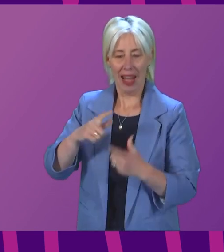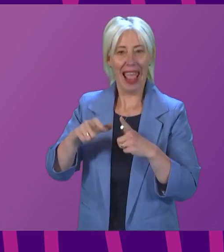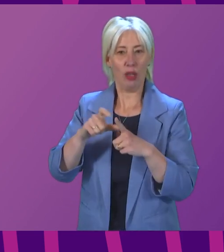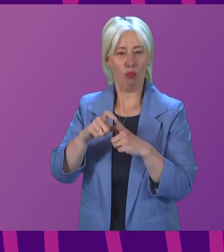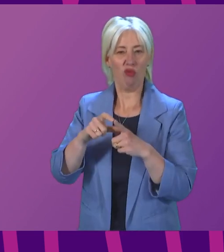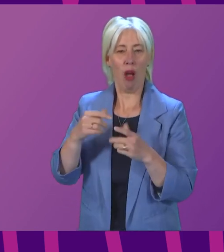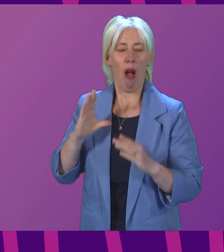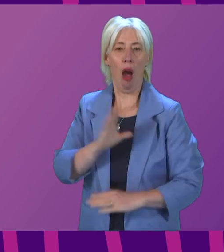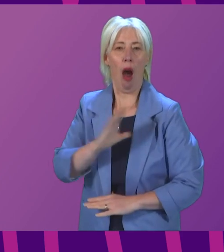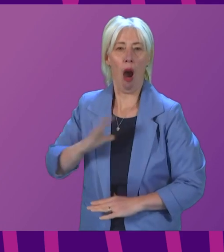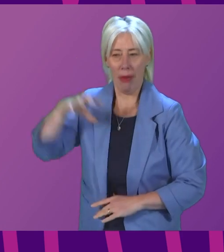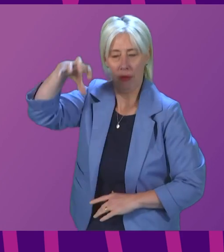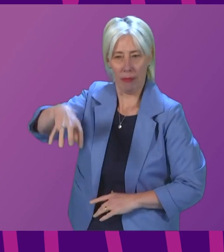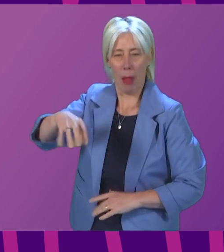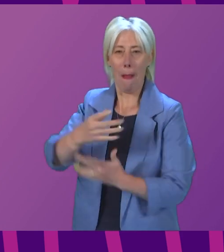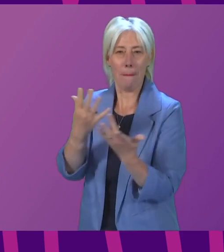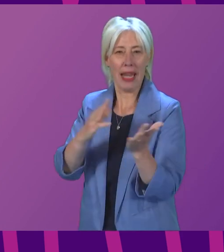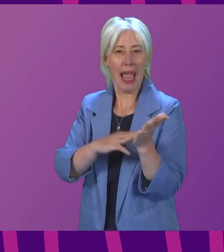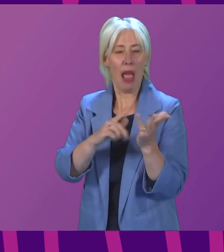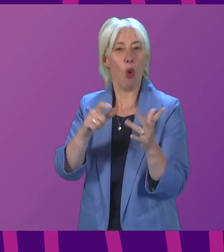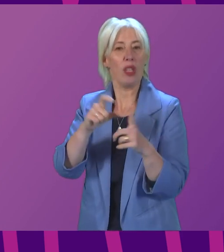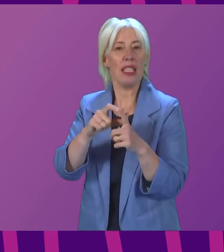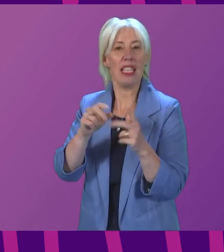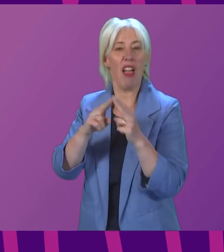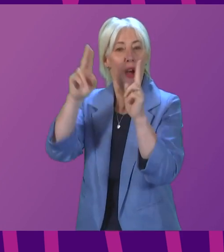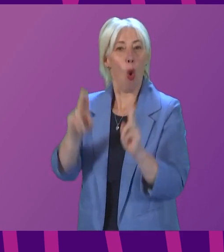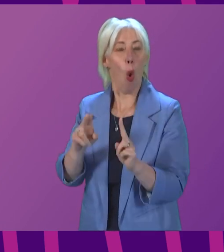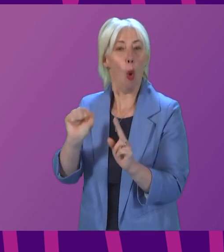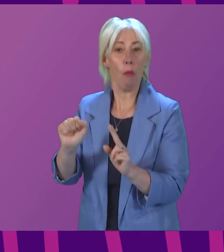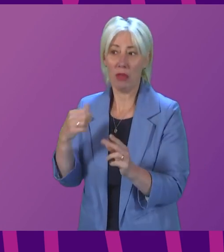barracks have been left empty for many years.